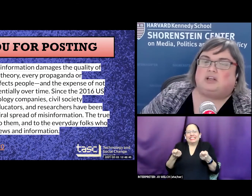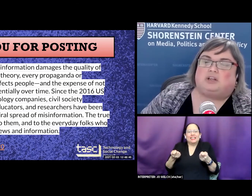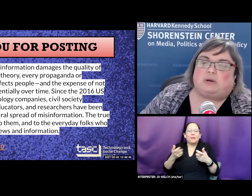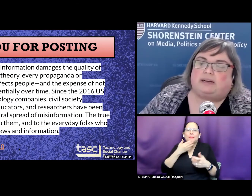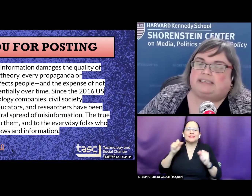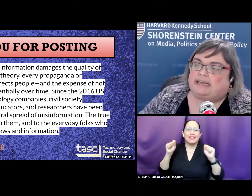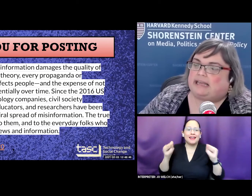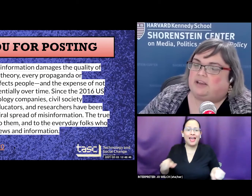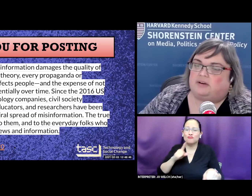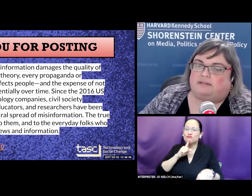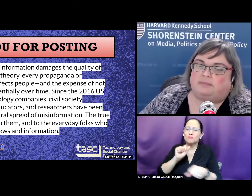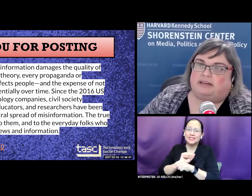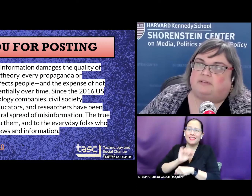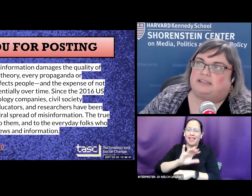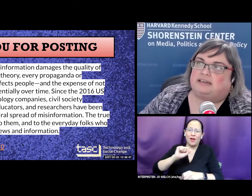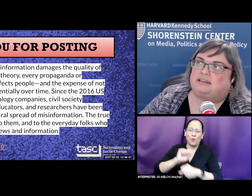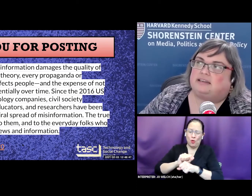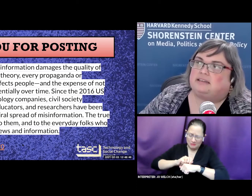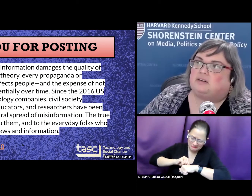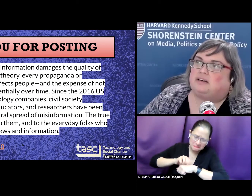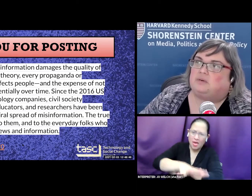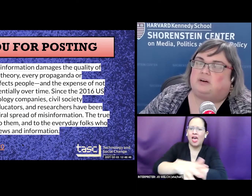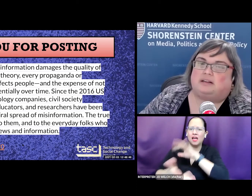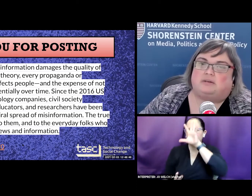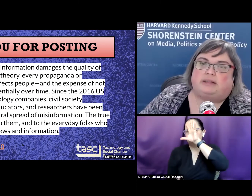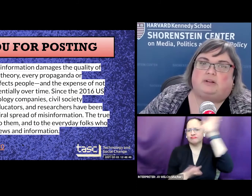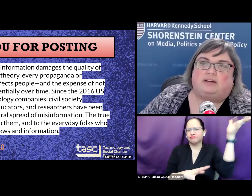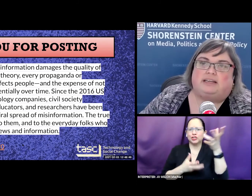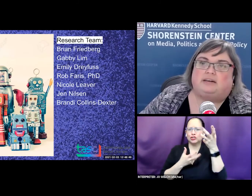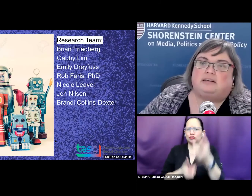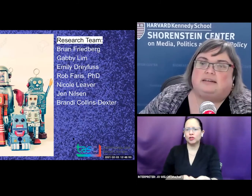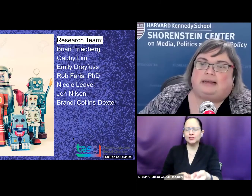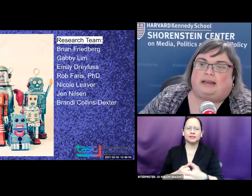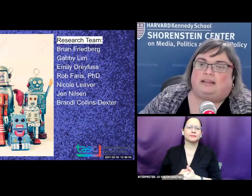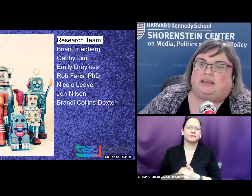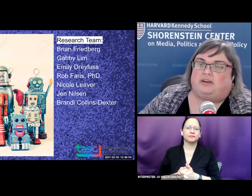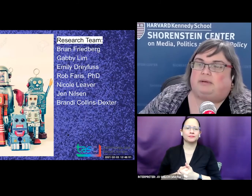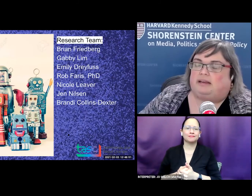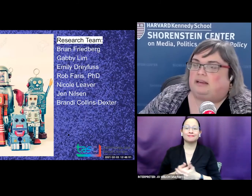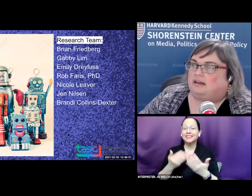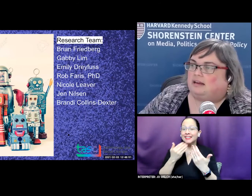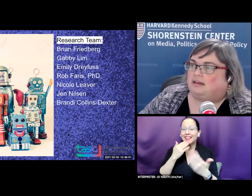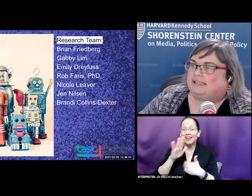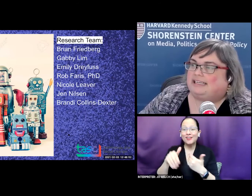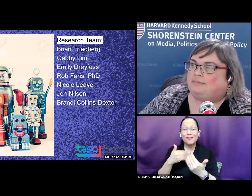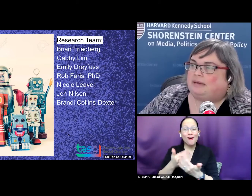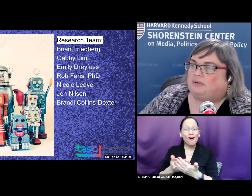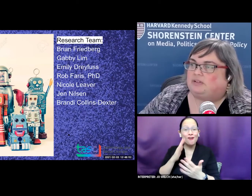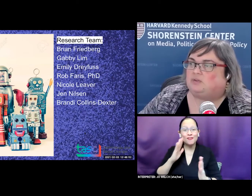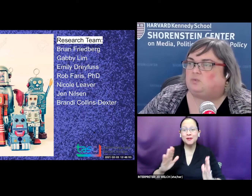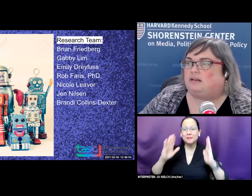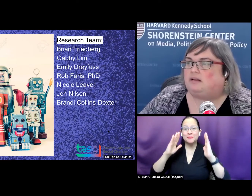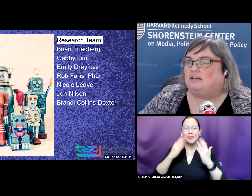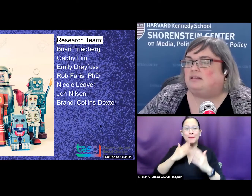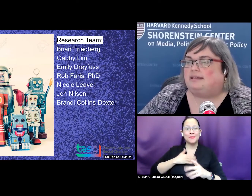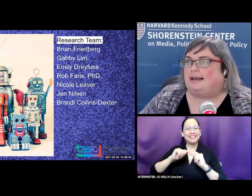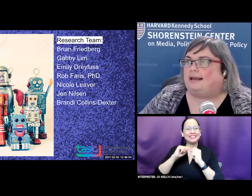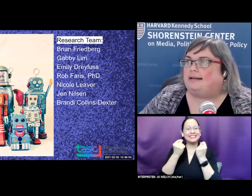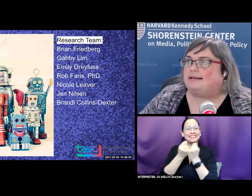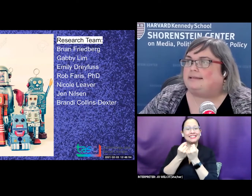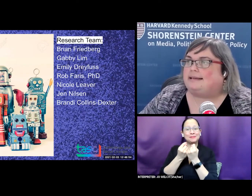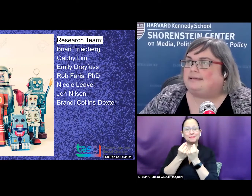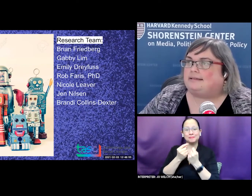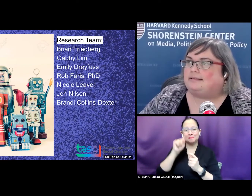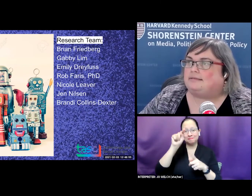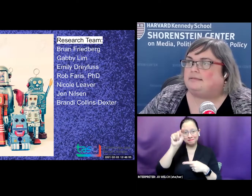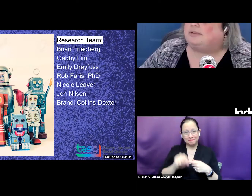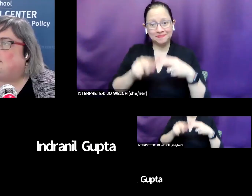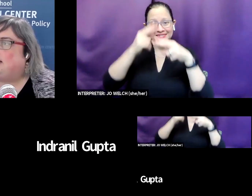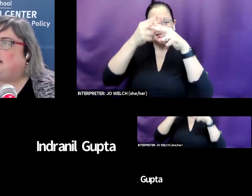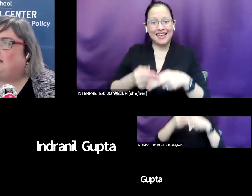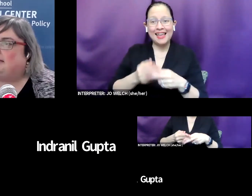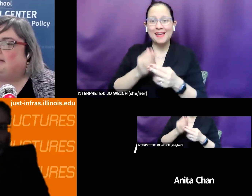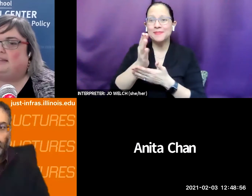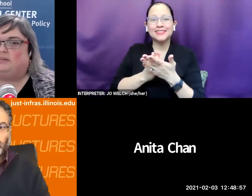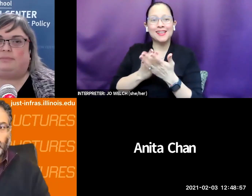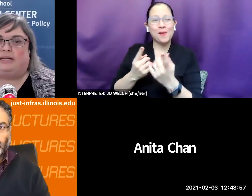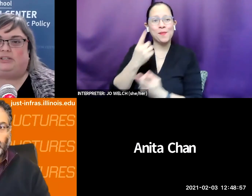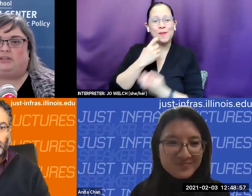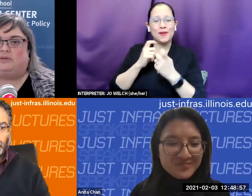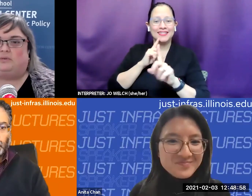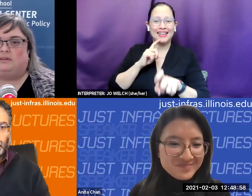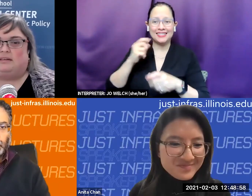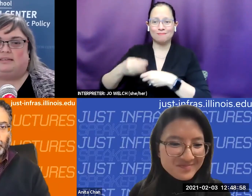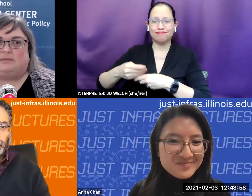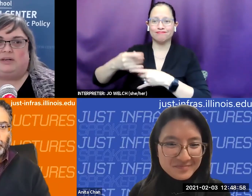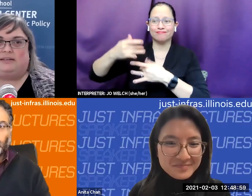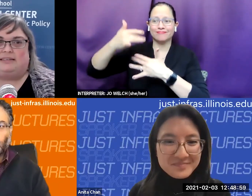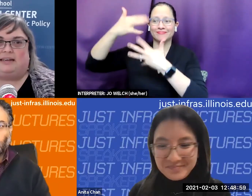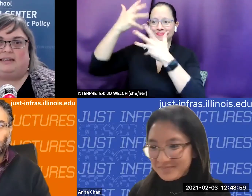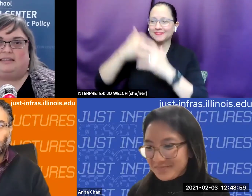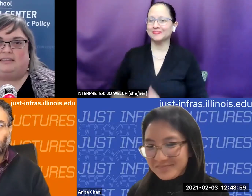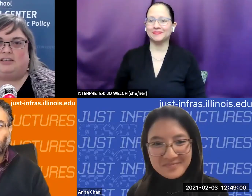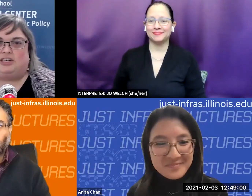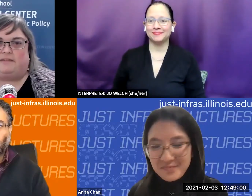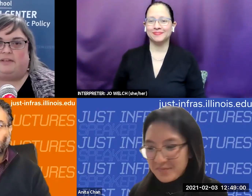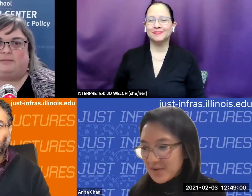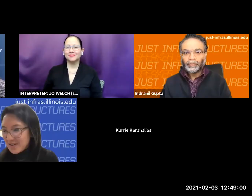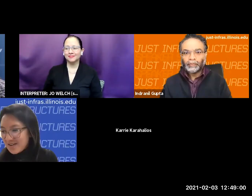So want to say thank you to everybody for listening to this sorry going on a little bit long here, and thank you to my team members as well. And let's get to some q&a I can see there's a bunch so someone else is going to shuffle them for me.